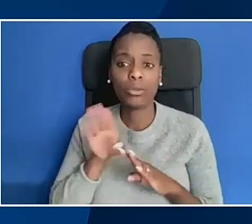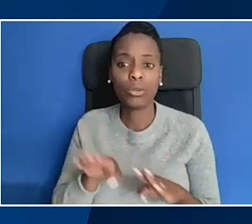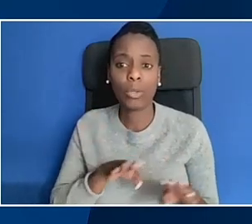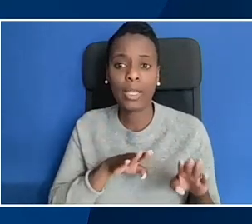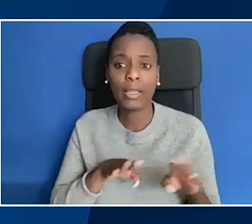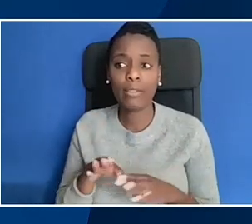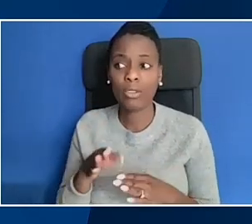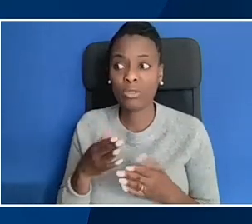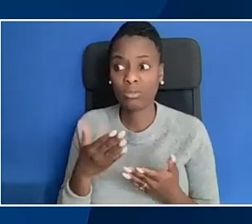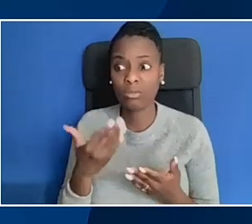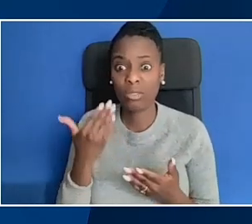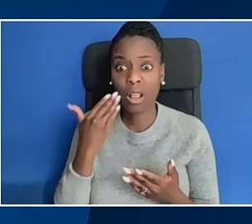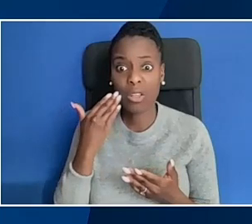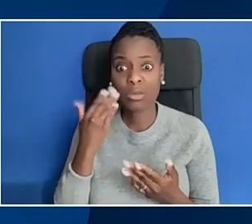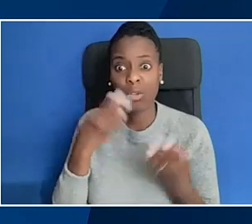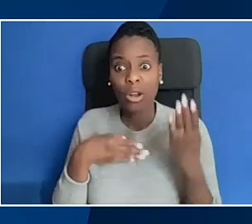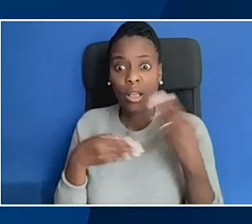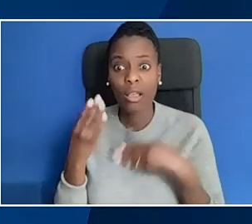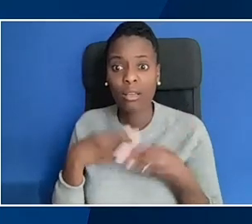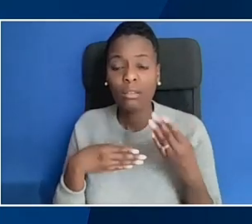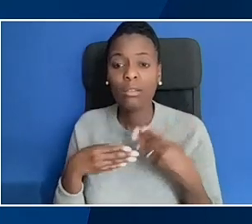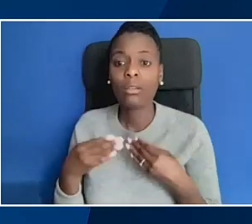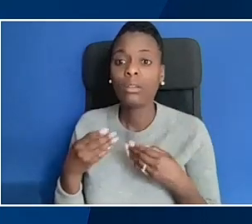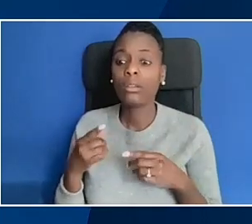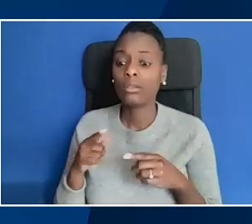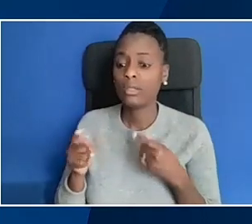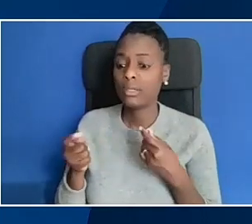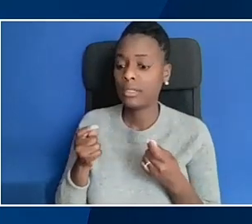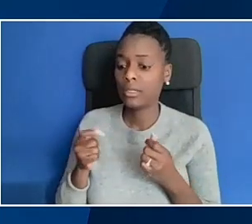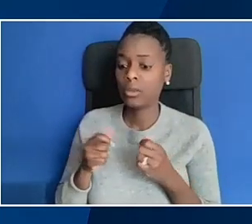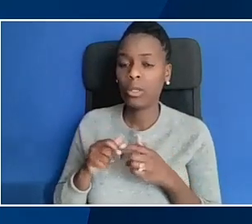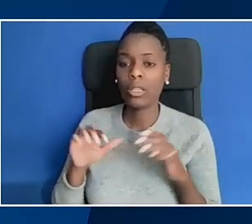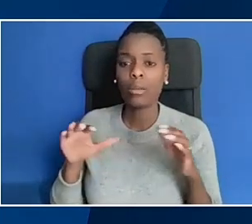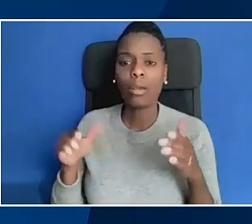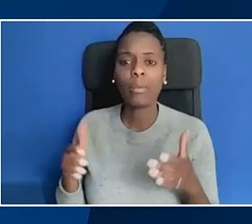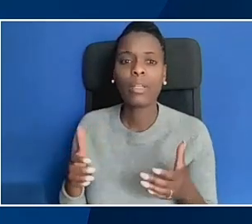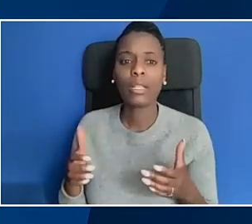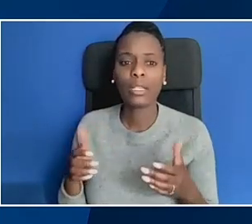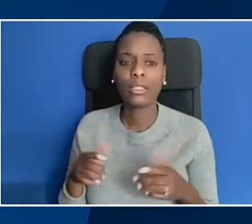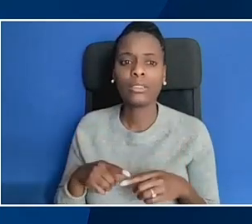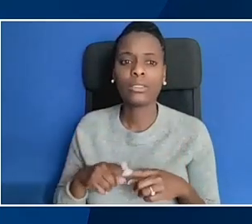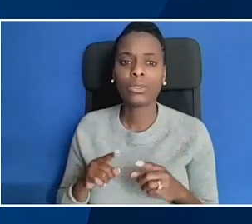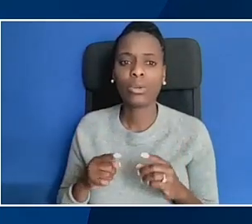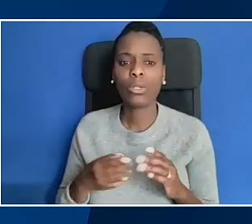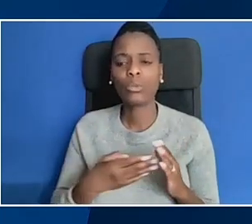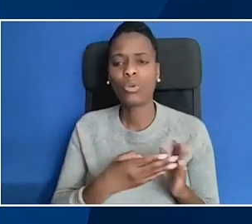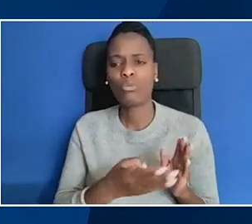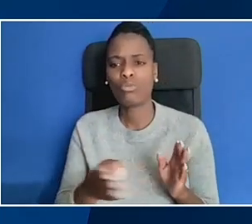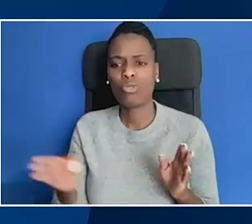population as well. So it's more, I guess, a broader brush or a broader scope of how